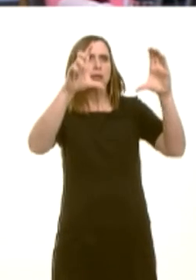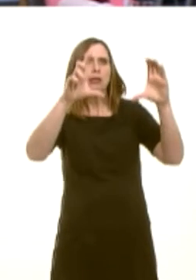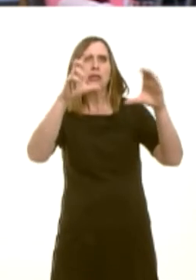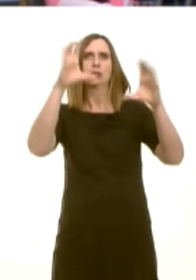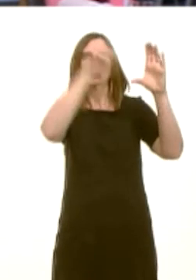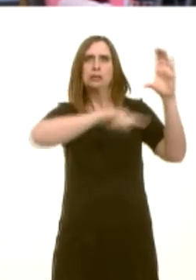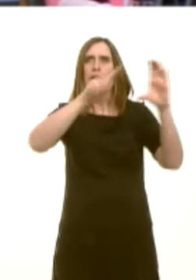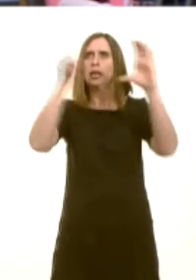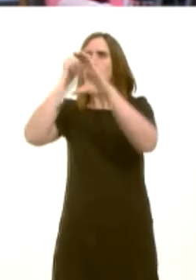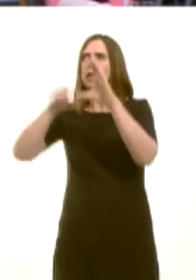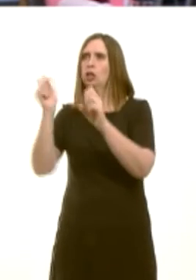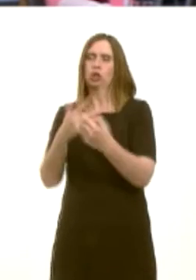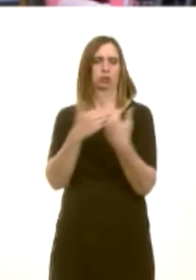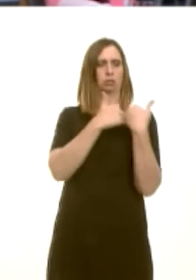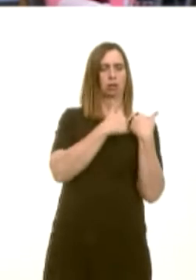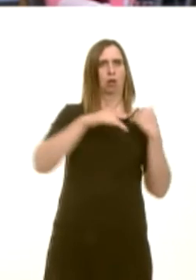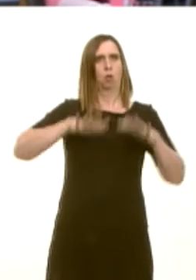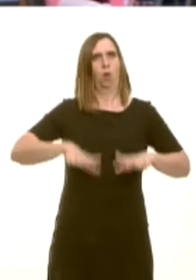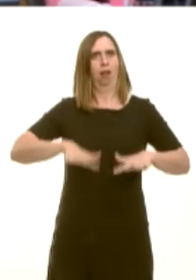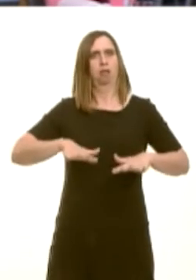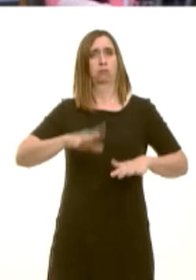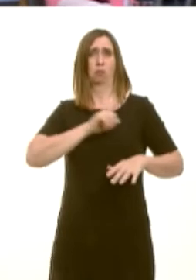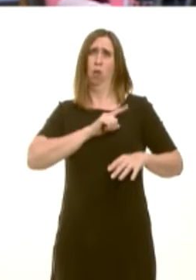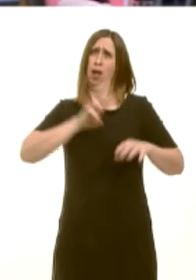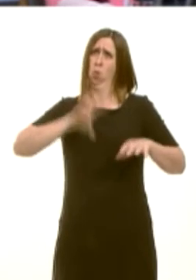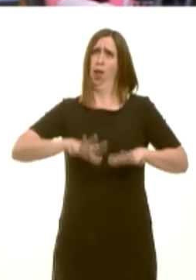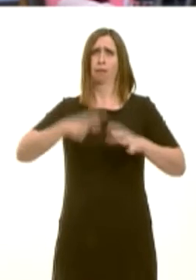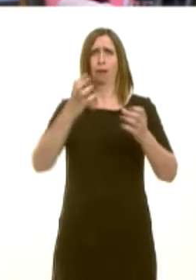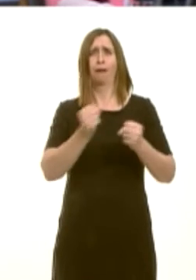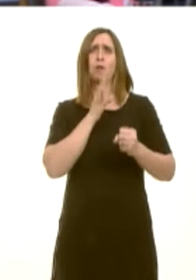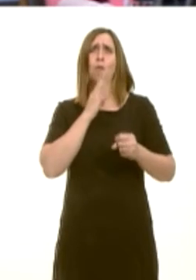are going to be devolved to Scotland, and Wales, with its bilingual road signs, is a